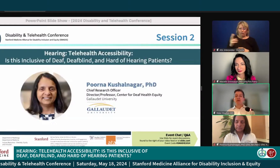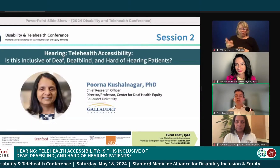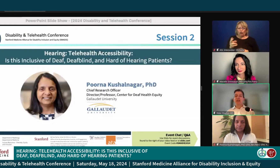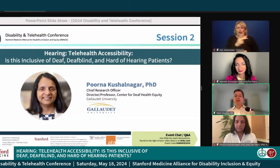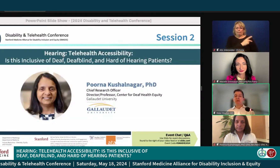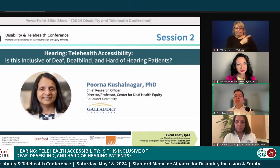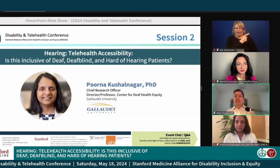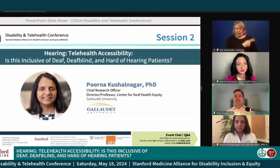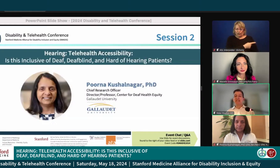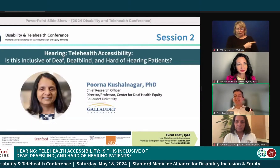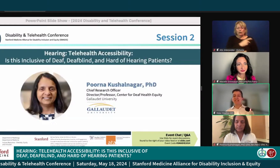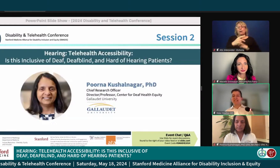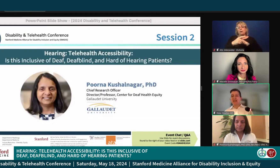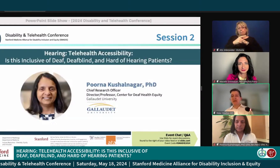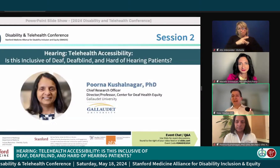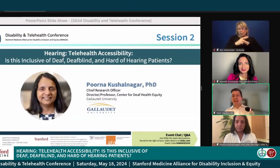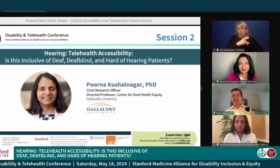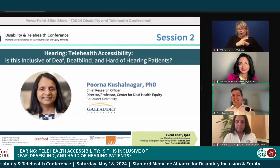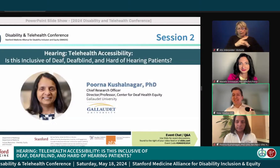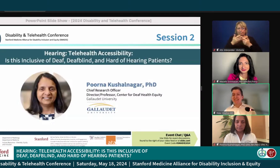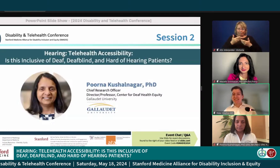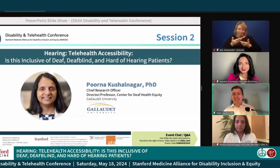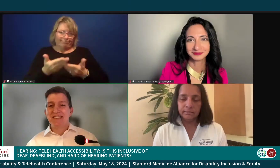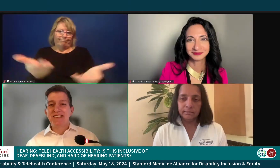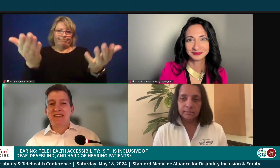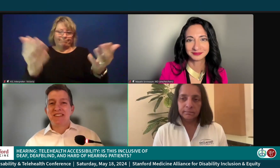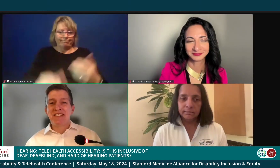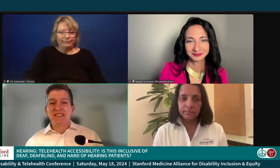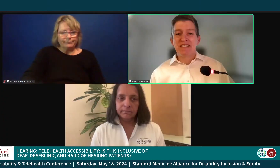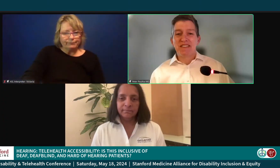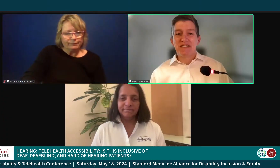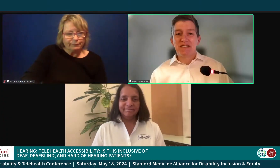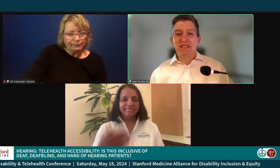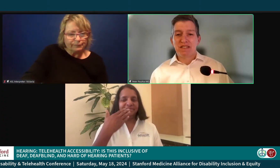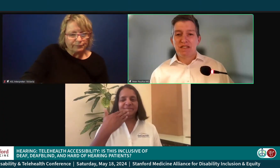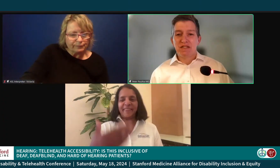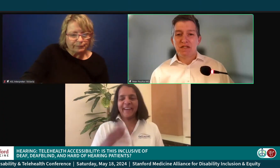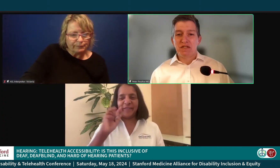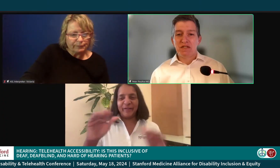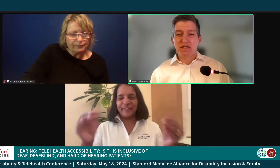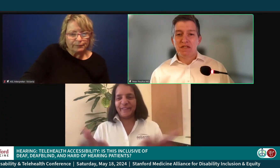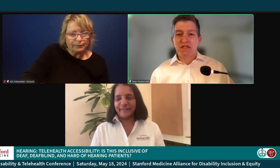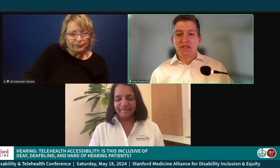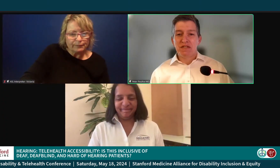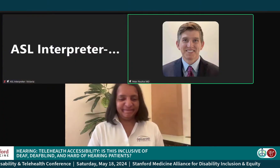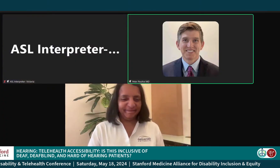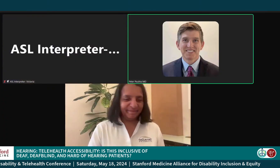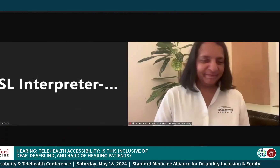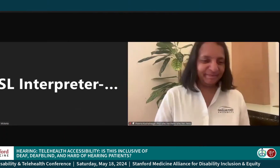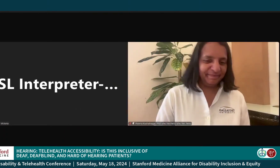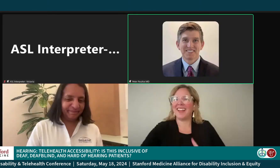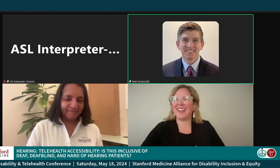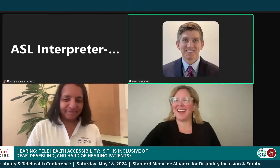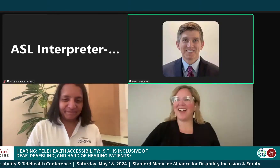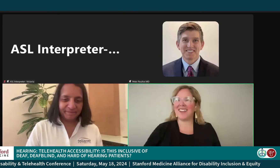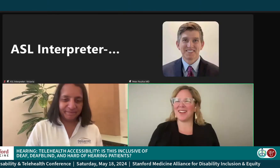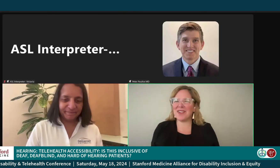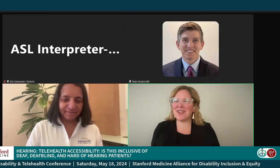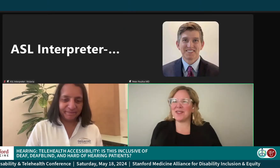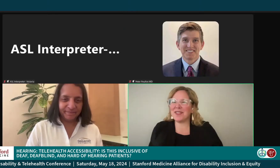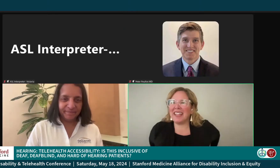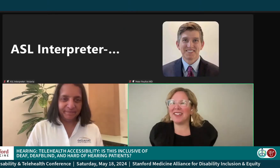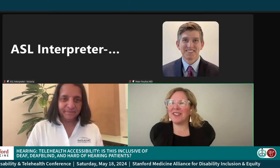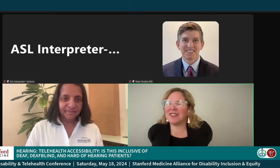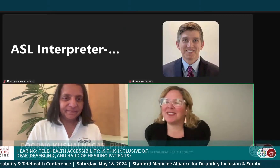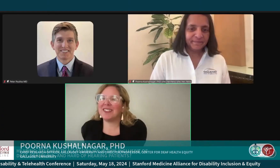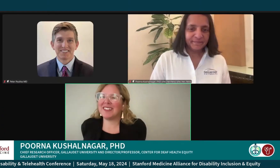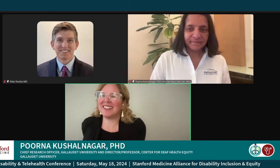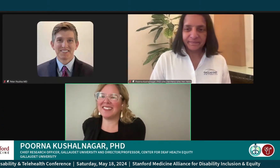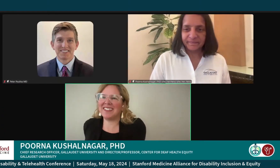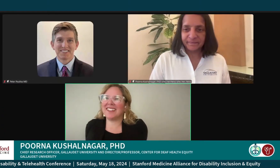Poorna, please take it away. >> Poorna Kushalnagar: Hello, thank you.